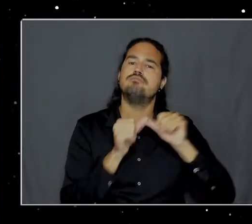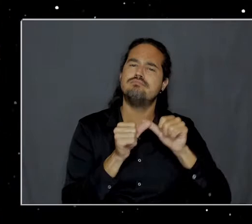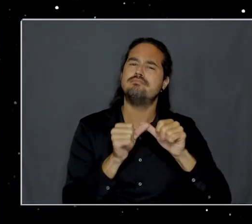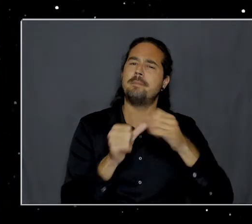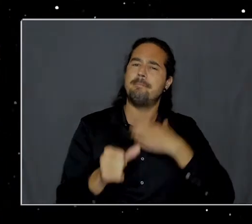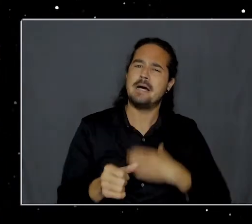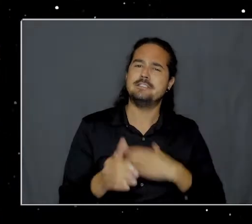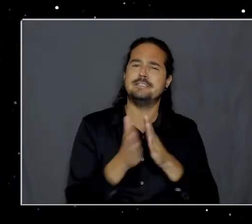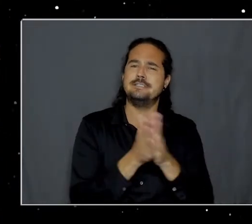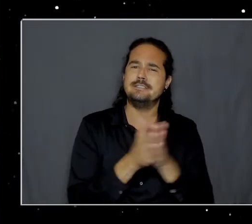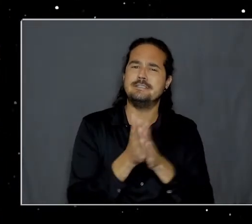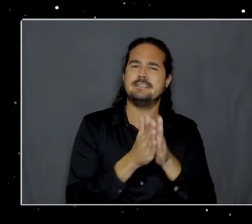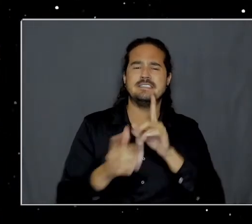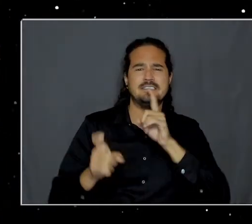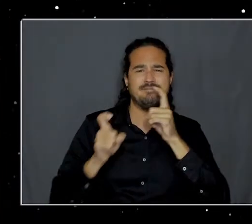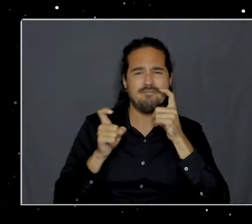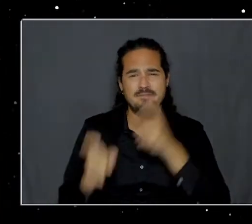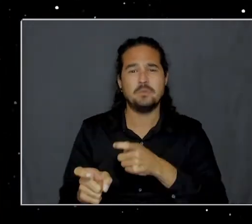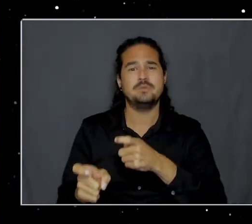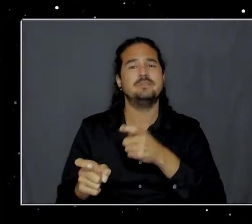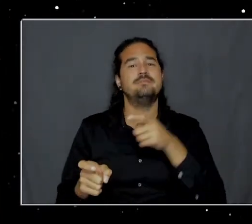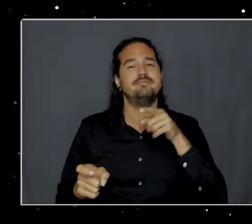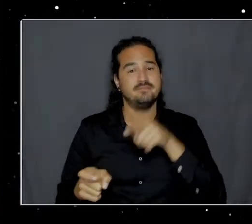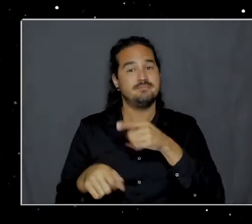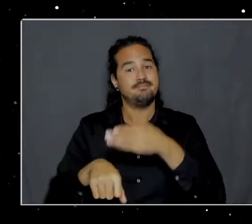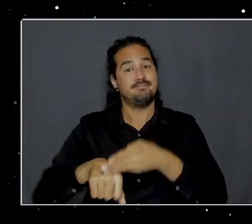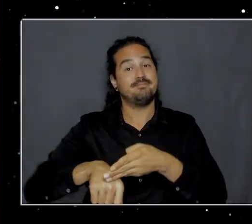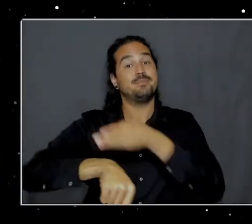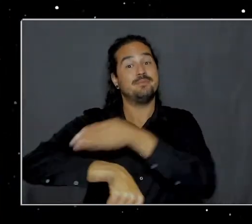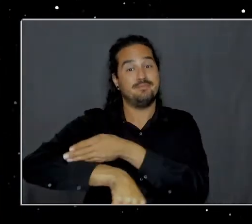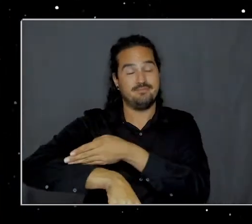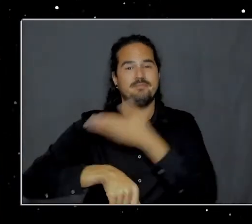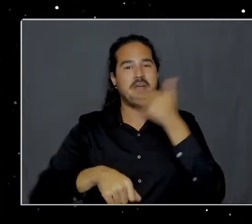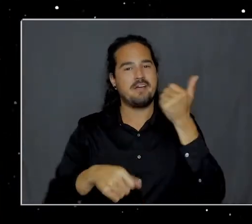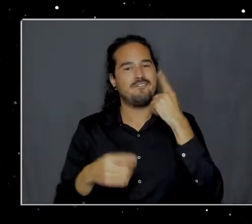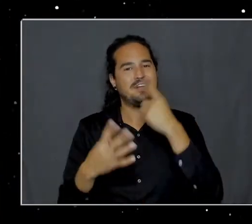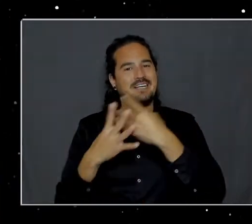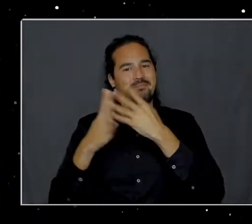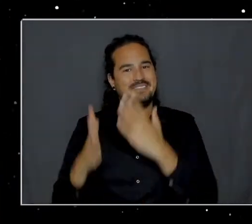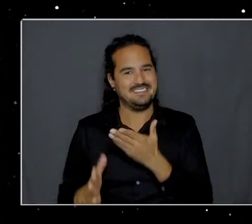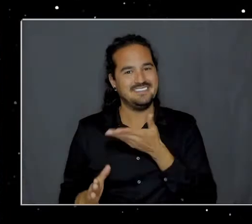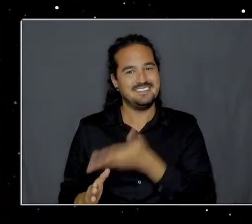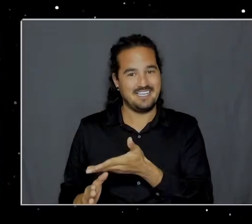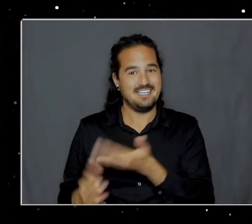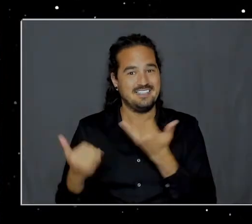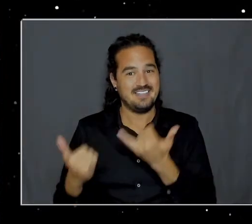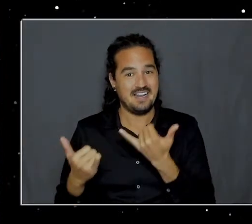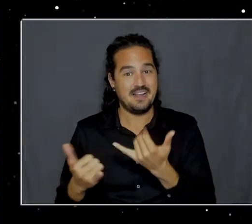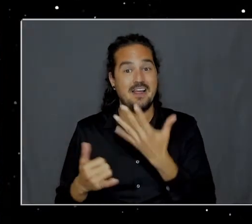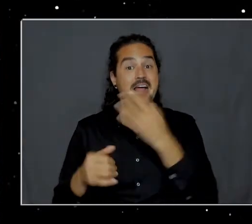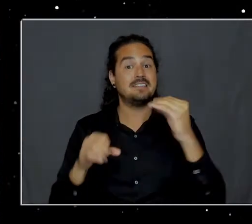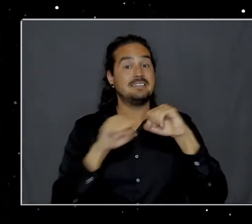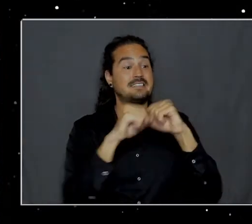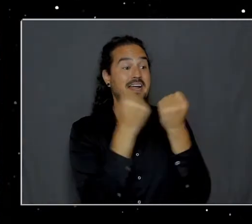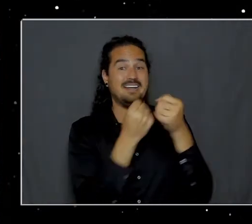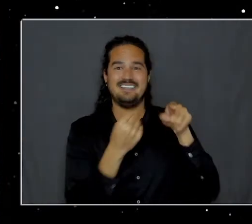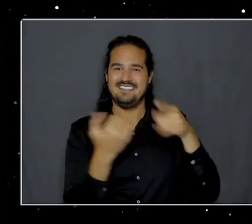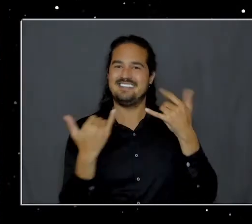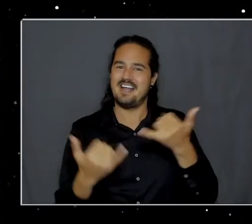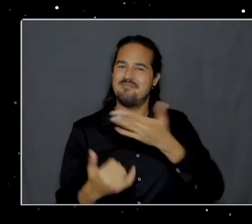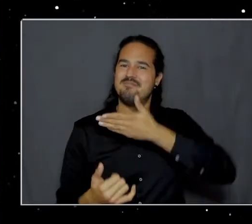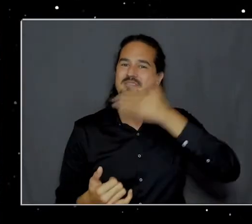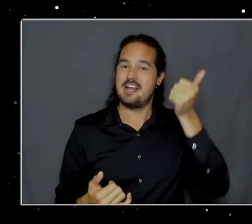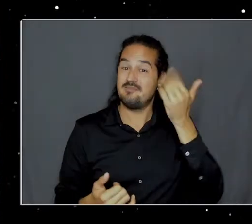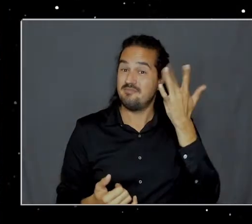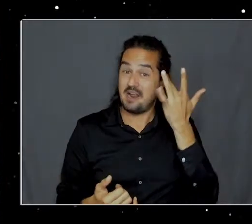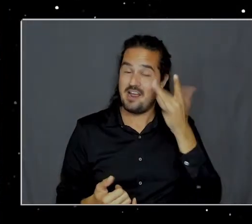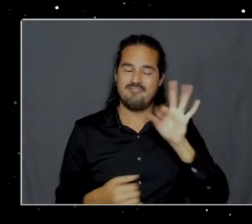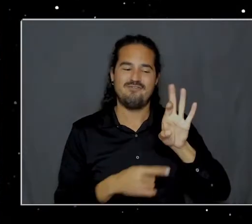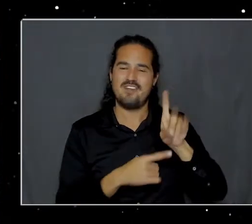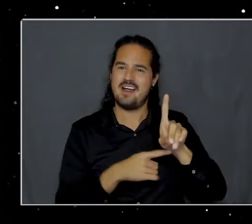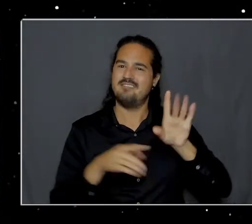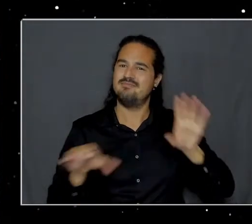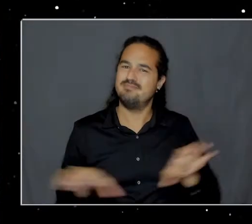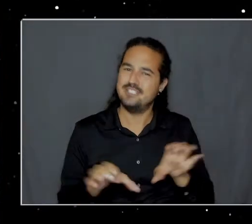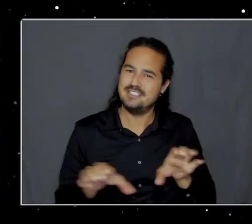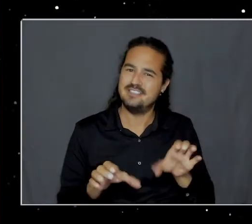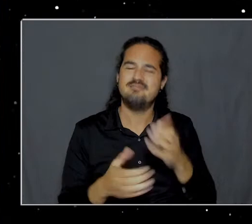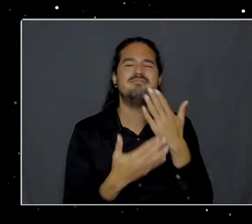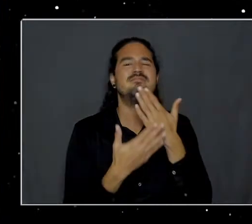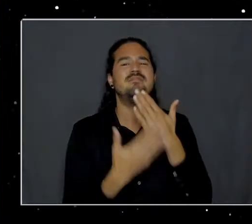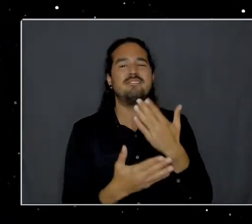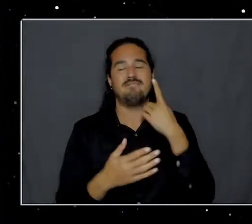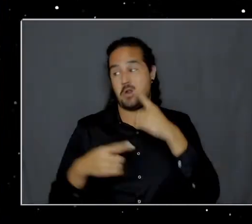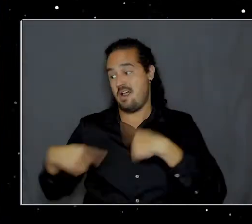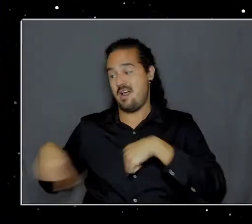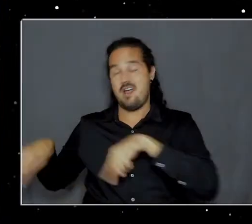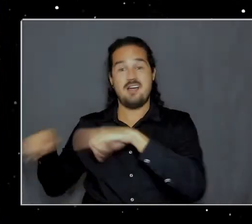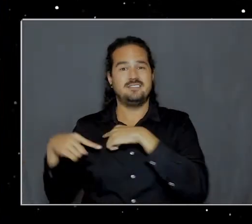DEVOTION, IT IS BETTER FOR THE